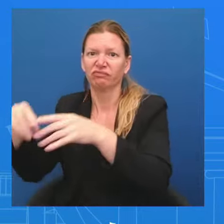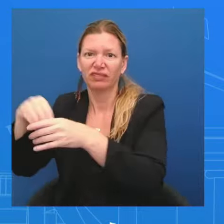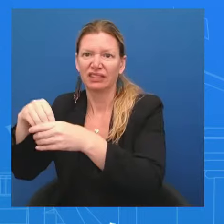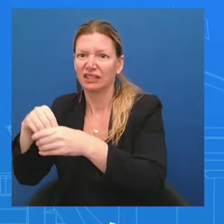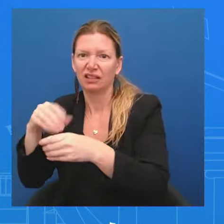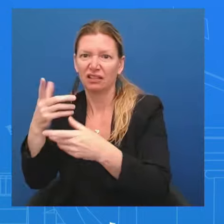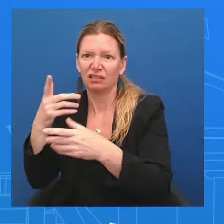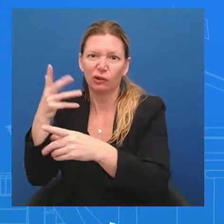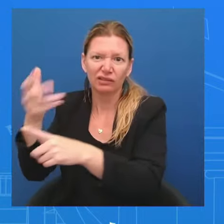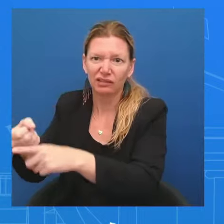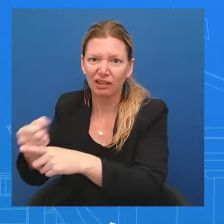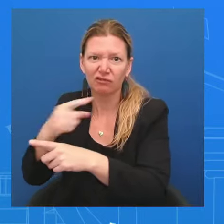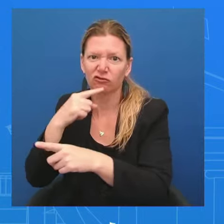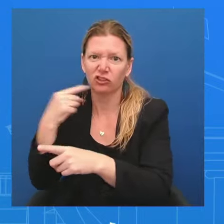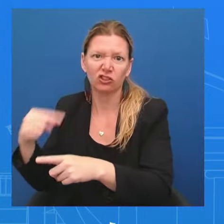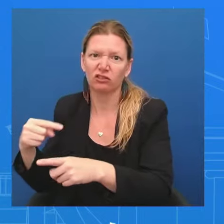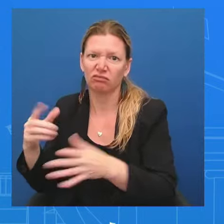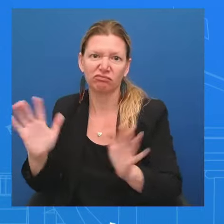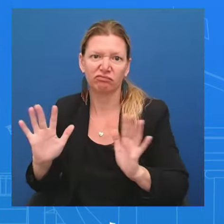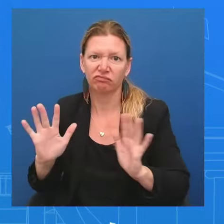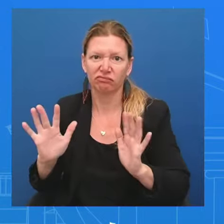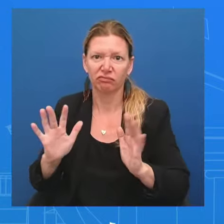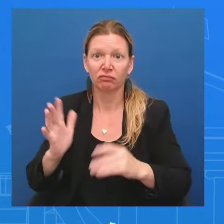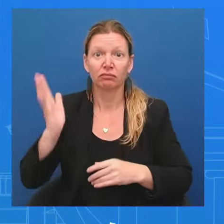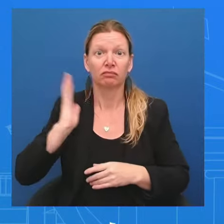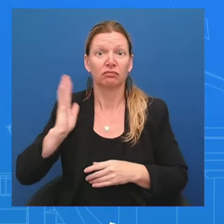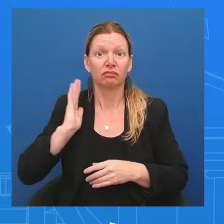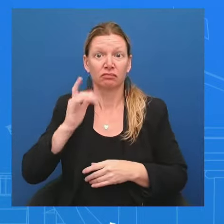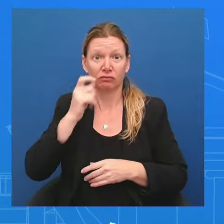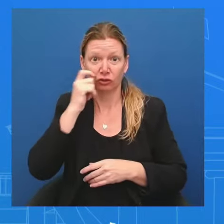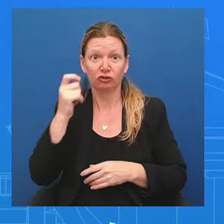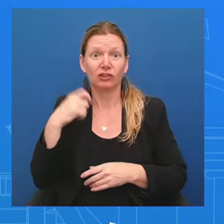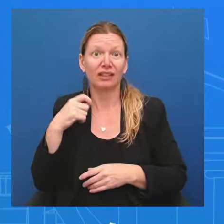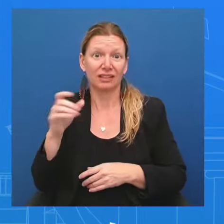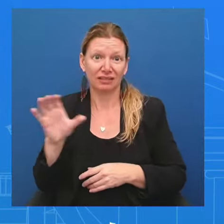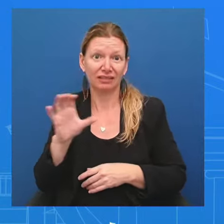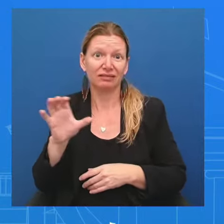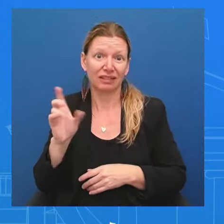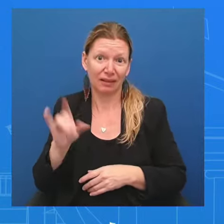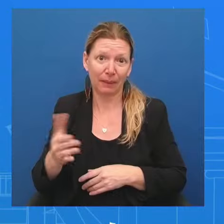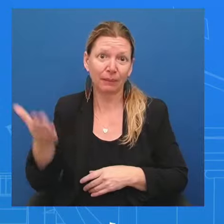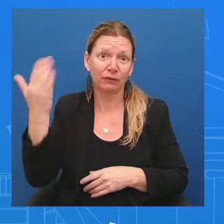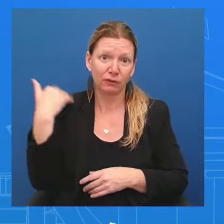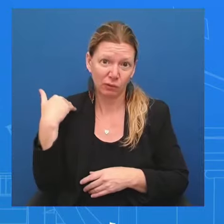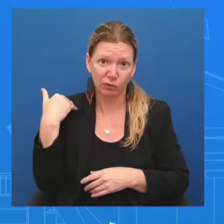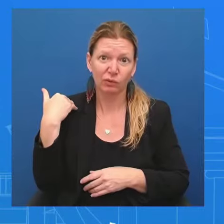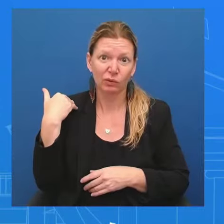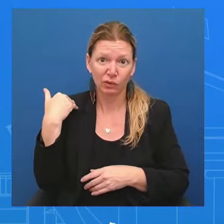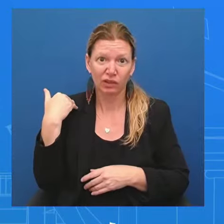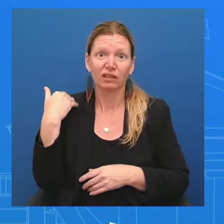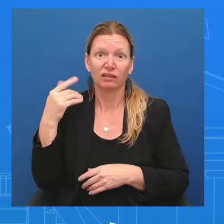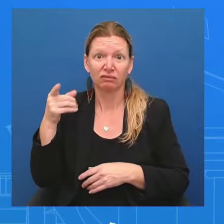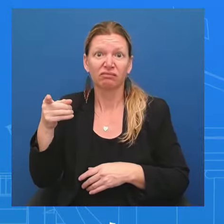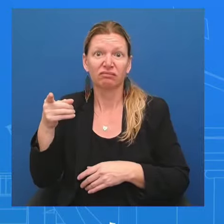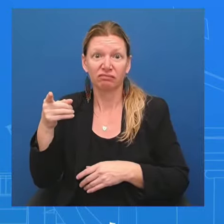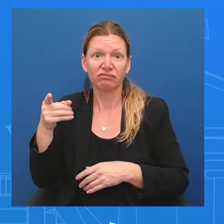defeated imminent error attacks, such as some of the ones that have occurred in the last few days on their own since the war began.